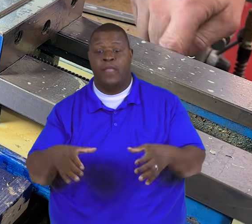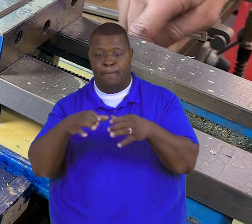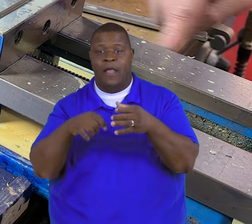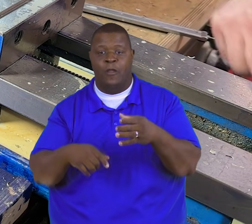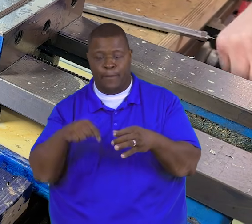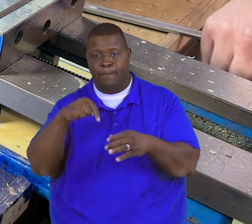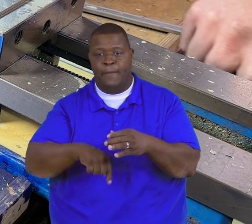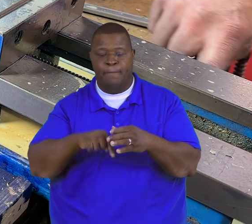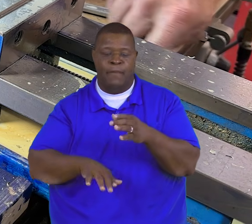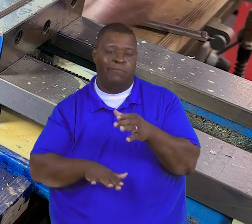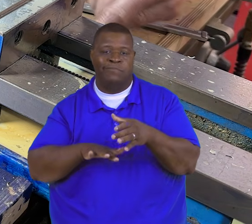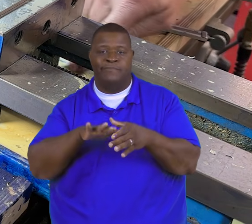into a bucket.